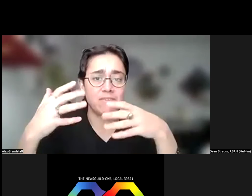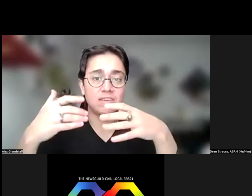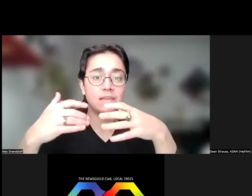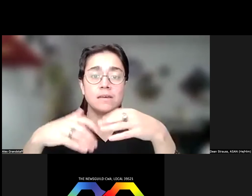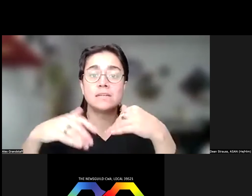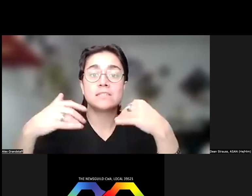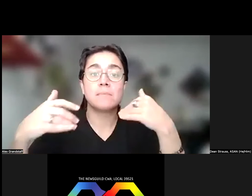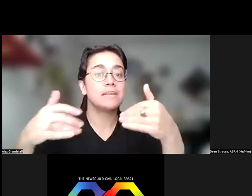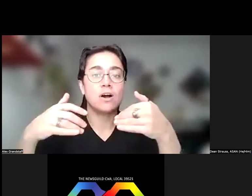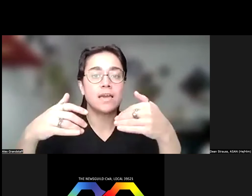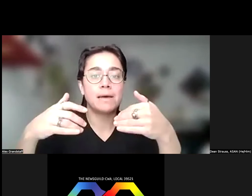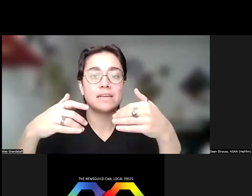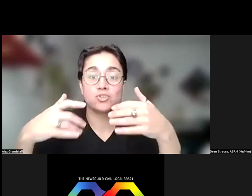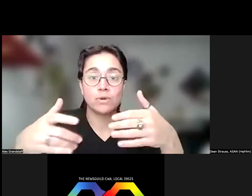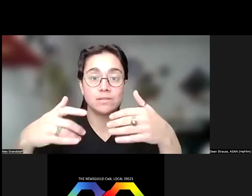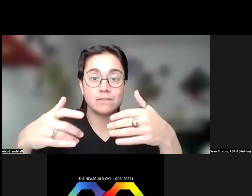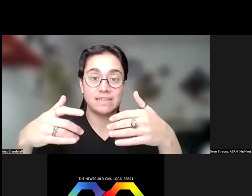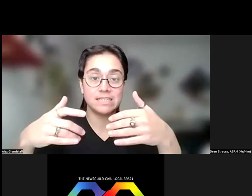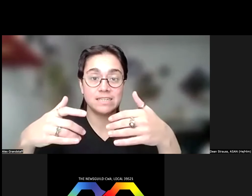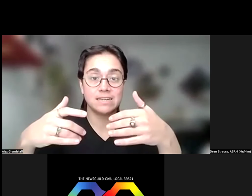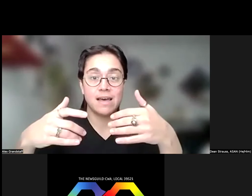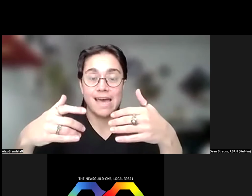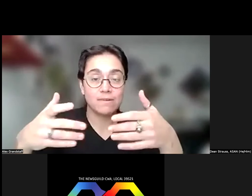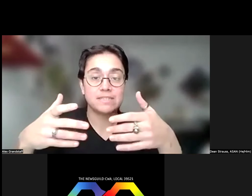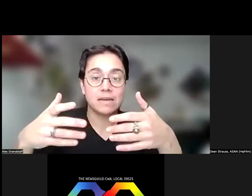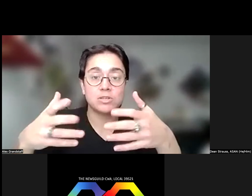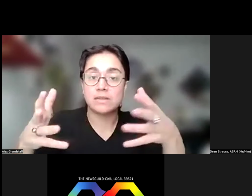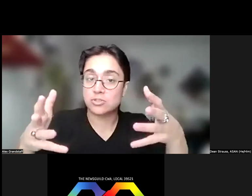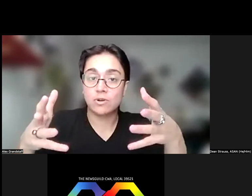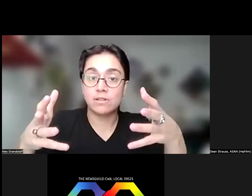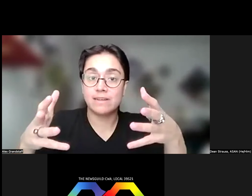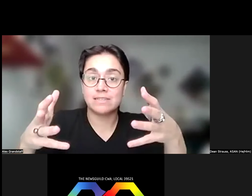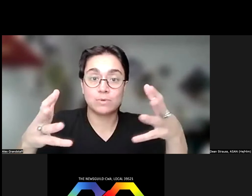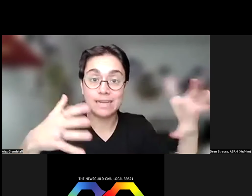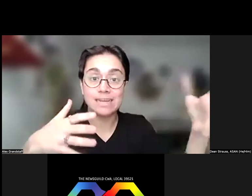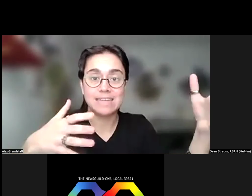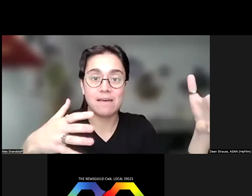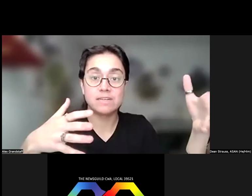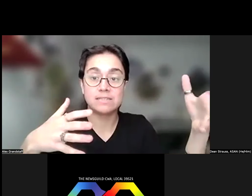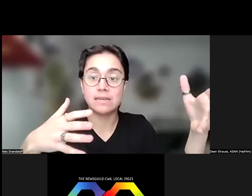is sometimes good and sometimes bad. A good thing I like about social media is sometimes I will see, in my feet, sobbing --